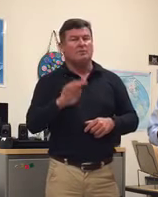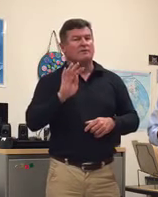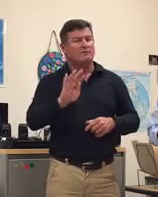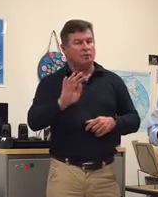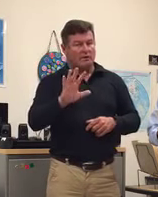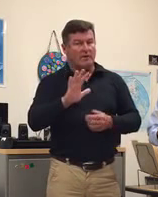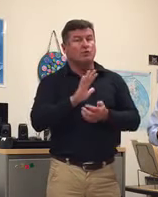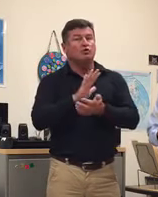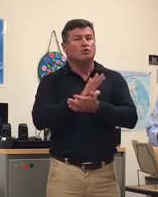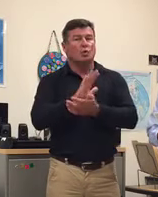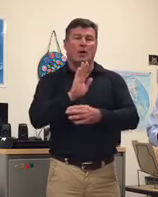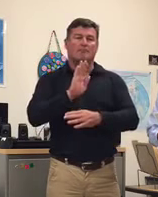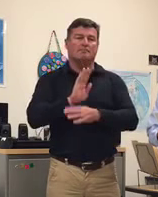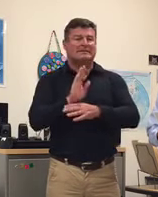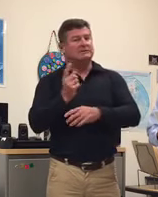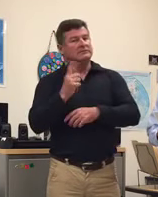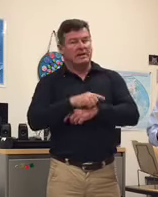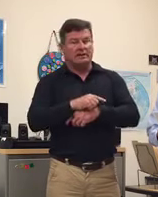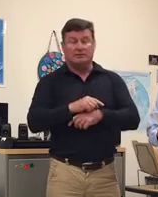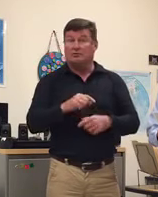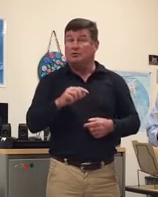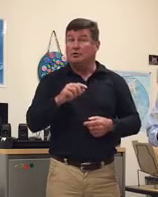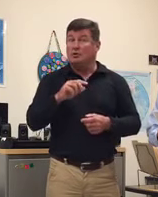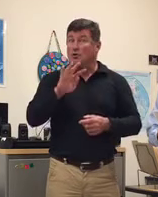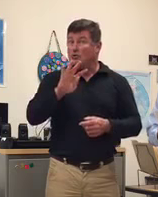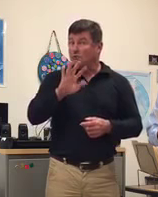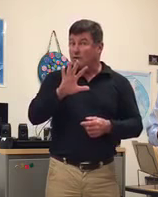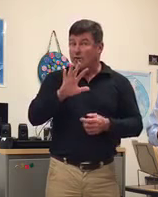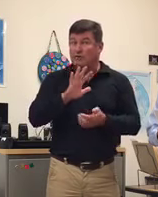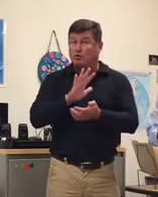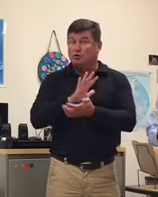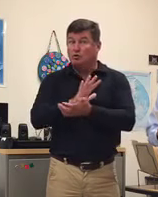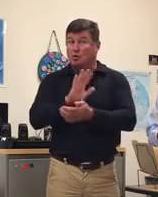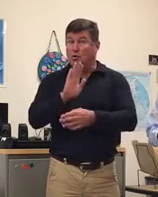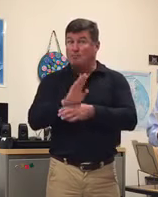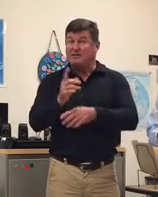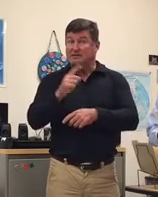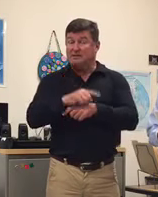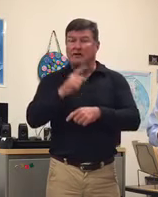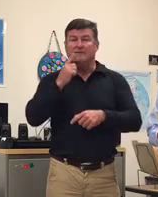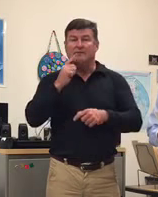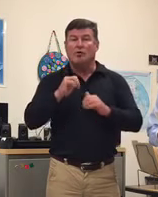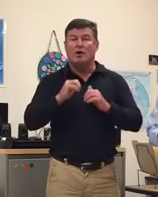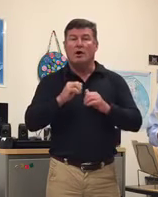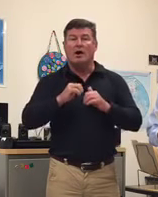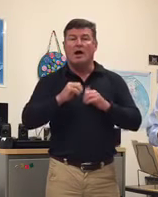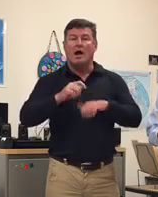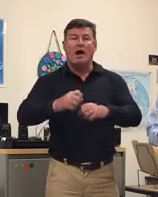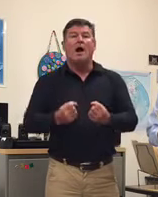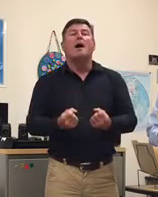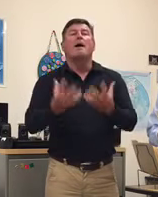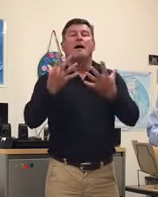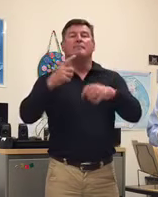This is generally going to be 45 school business days. 45 business school days is the timeline